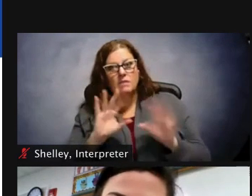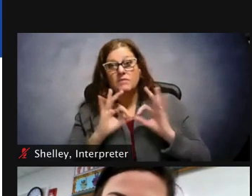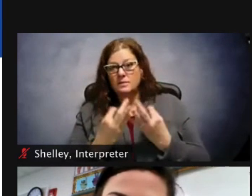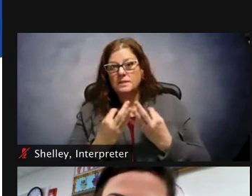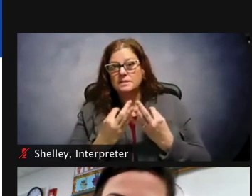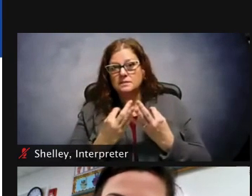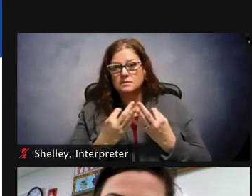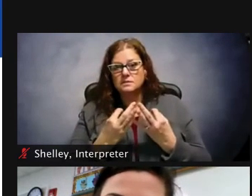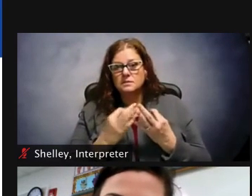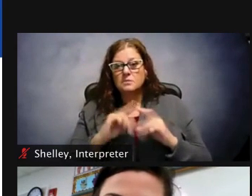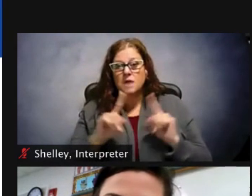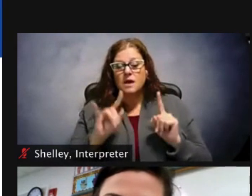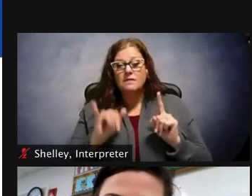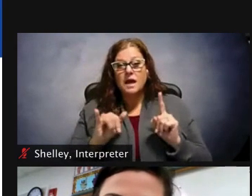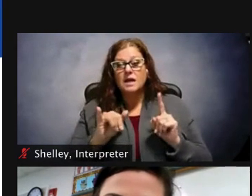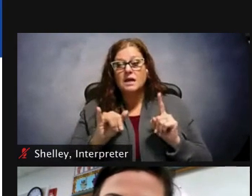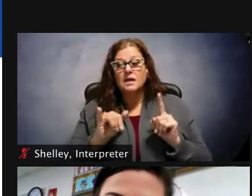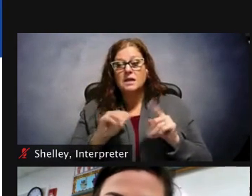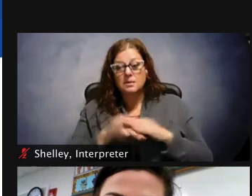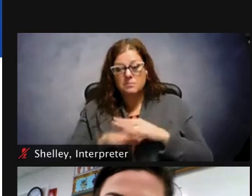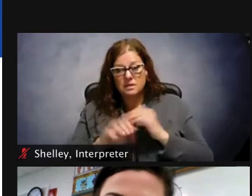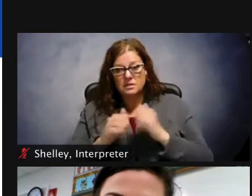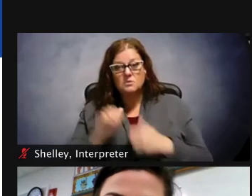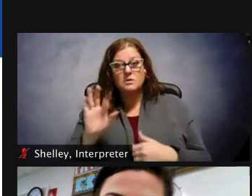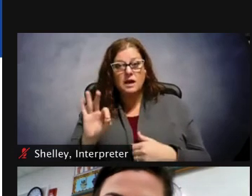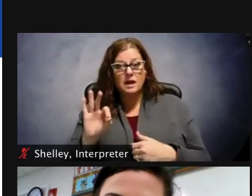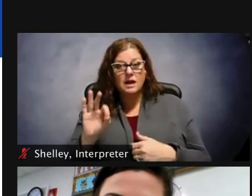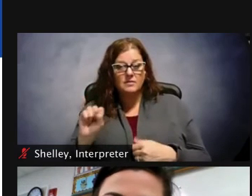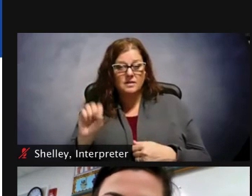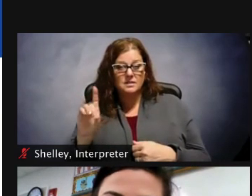But that admission into the Florida School for the Deaf and Blind is separate from